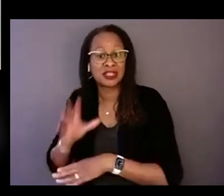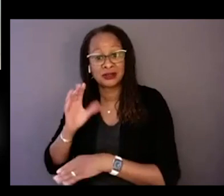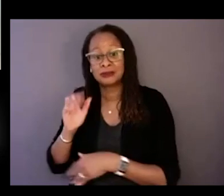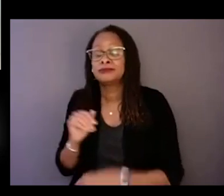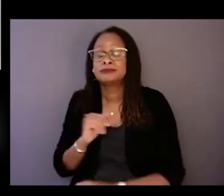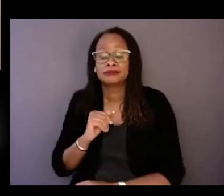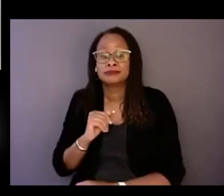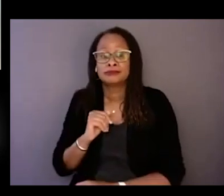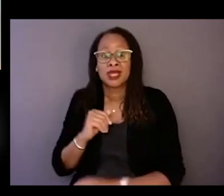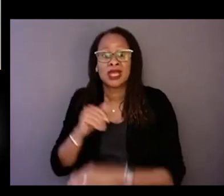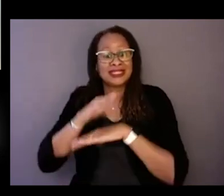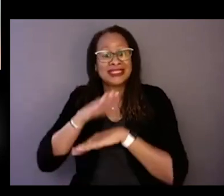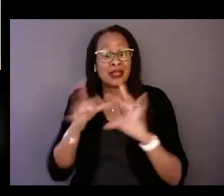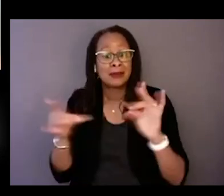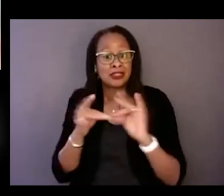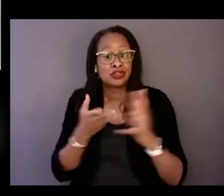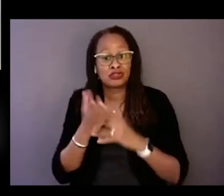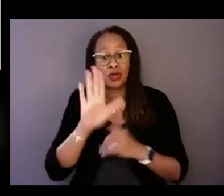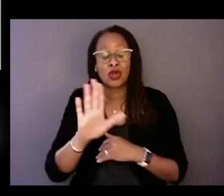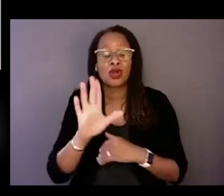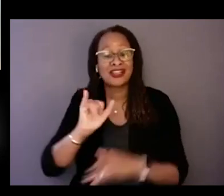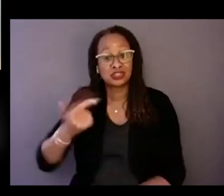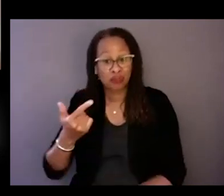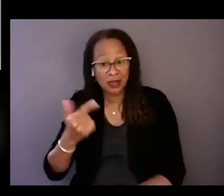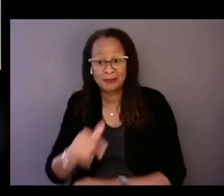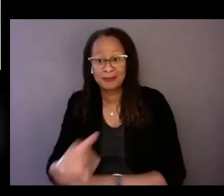We sent a message through her Instagram account